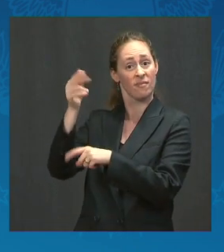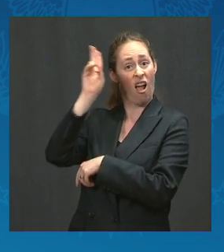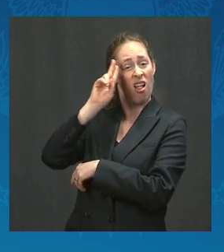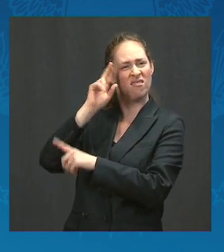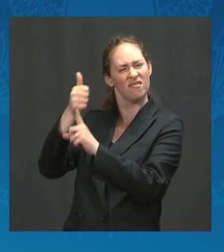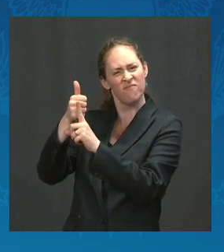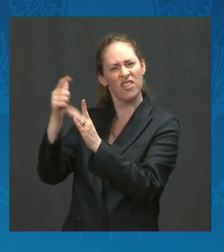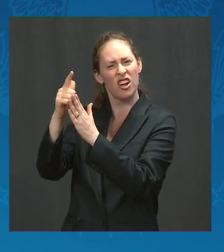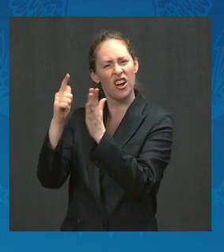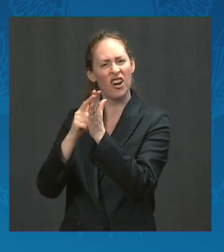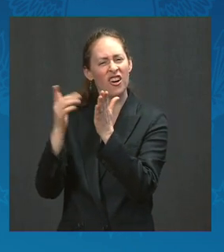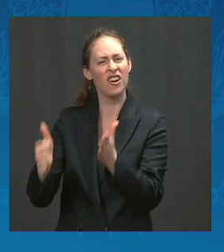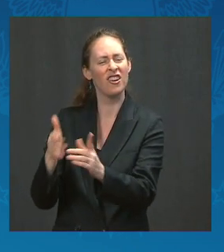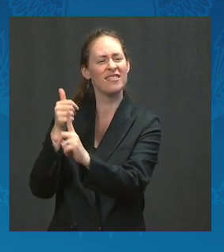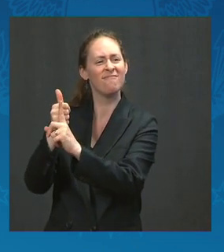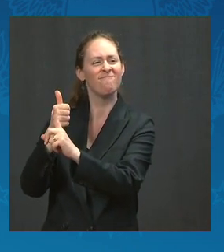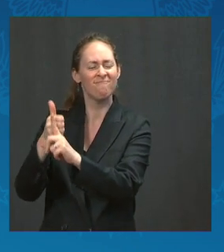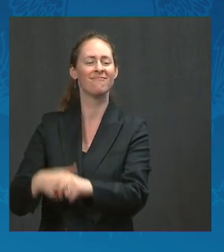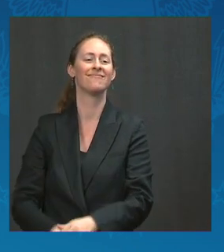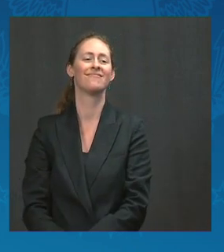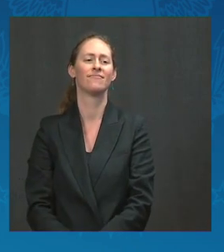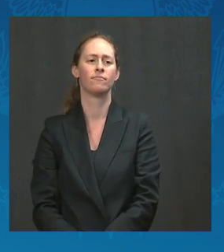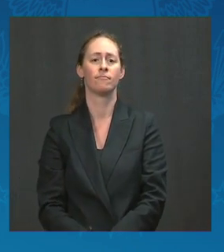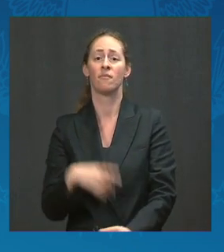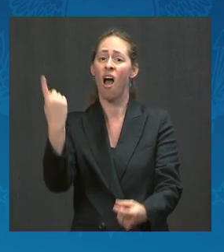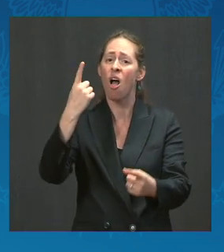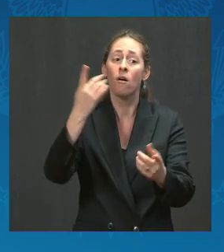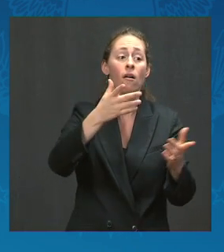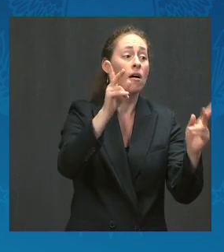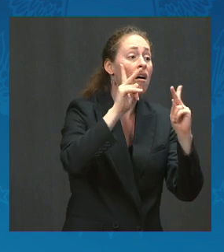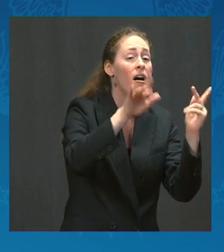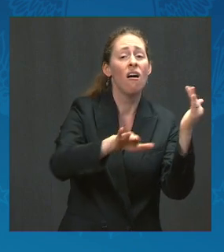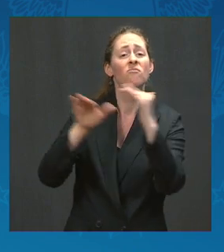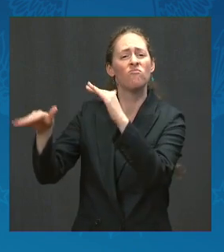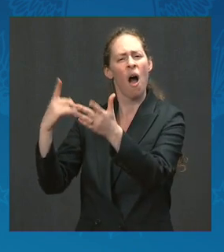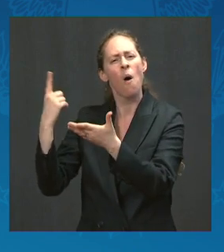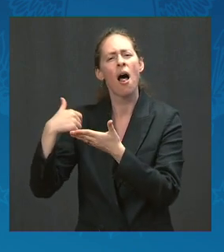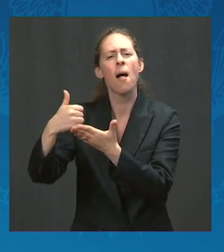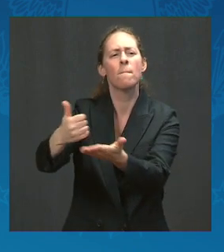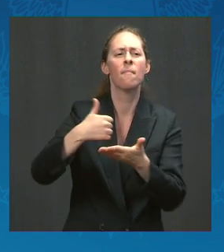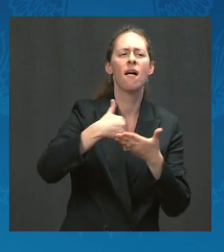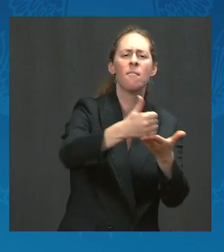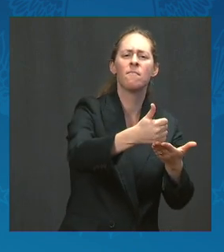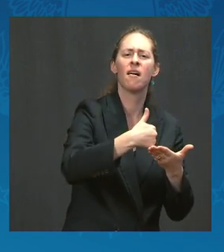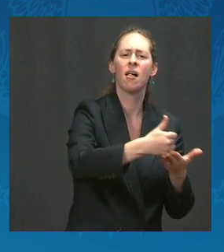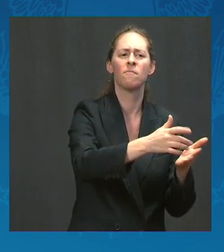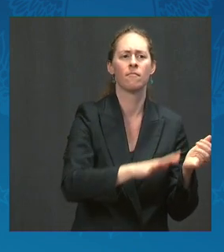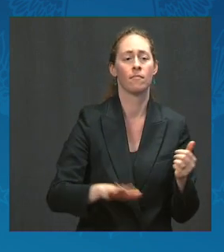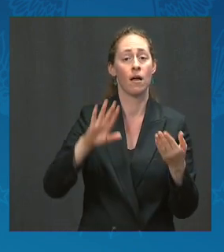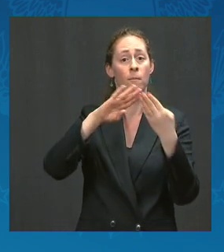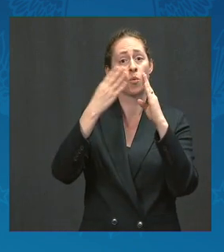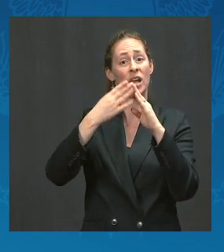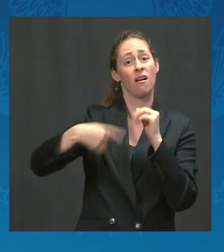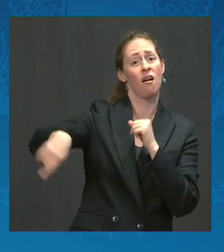he helped people and they depended on him. And I saw that, and I watched that growing up.